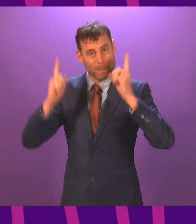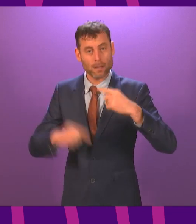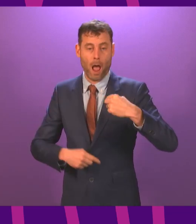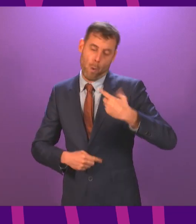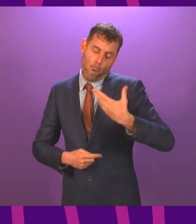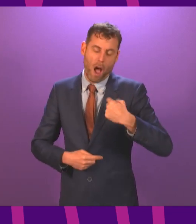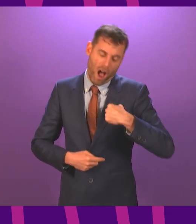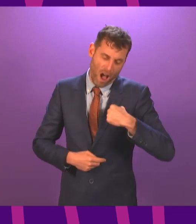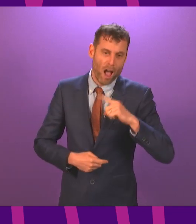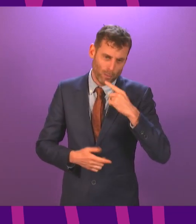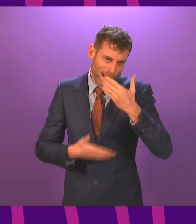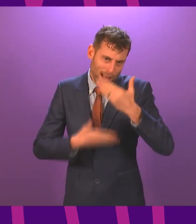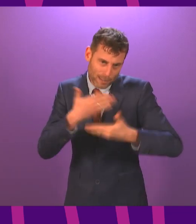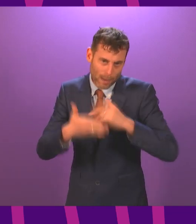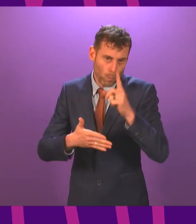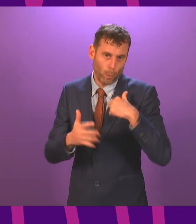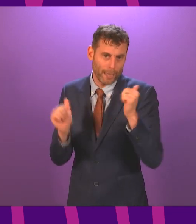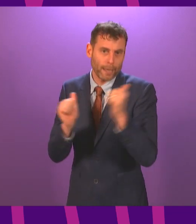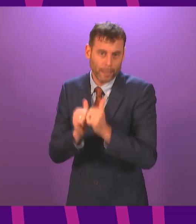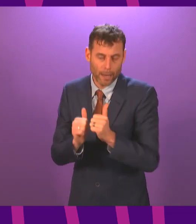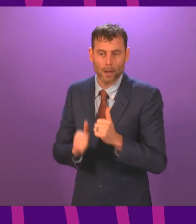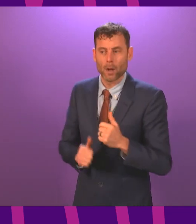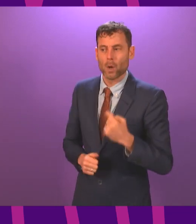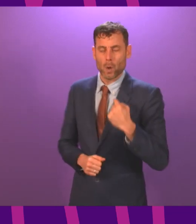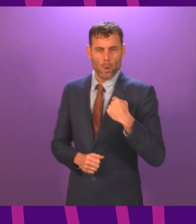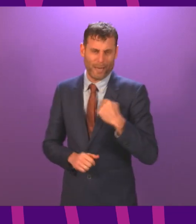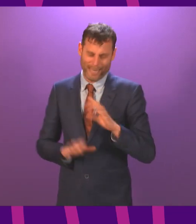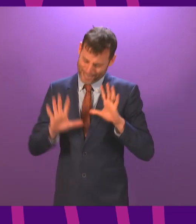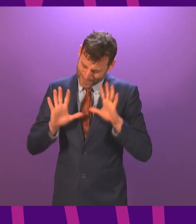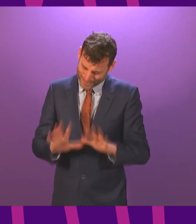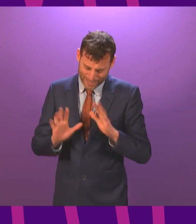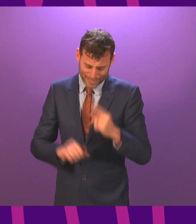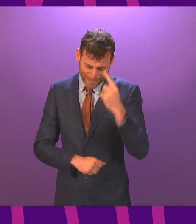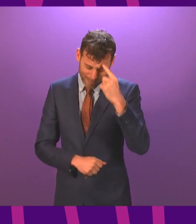the Parliament what those conclusions are. We are deliberately thinking very hard about